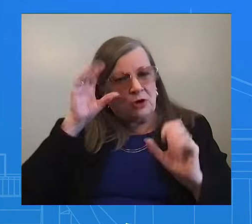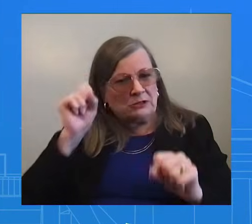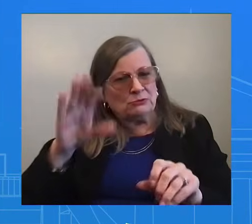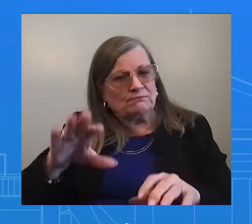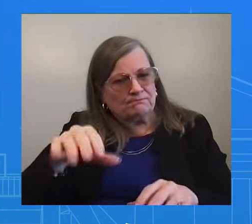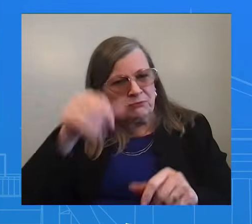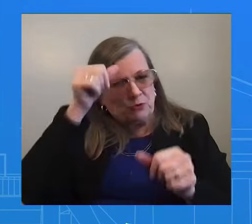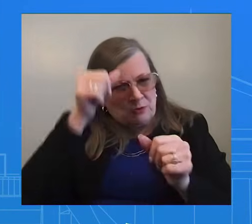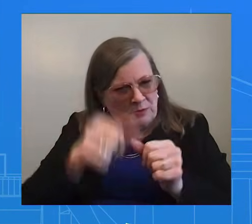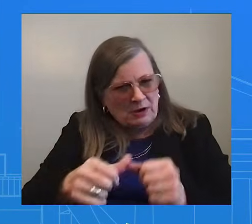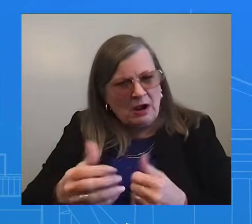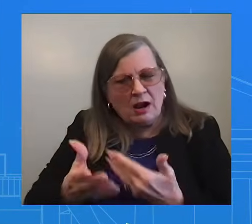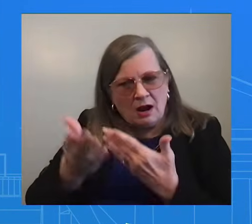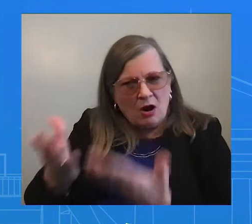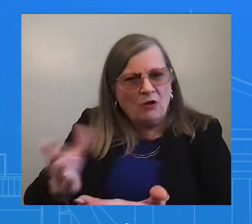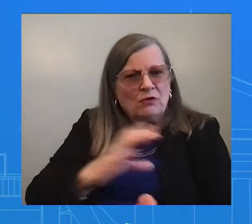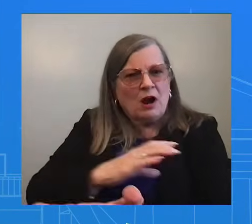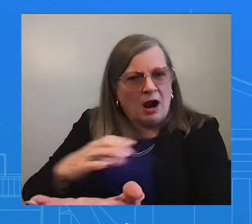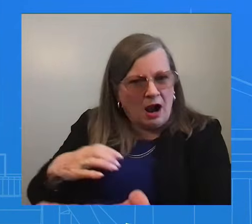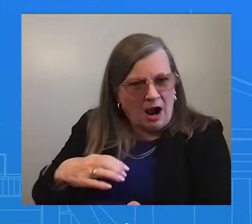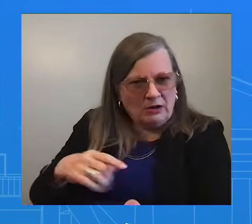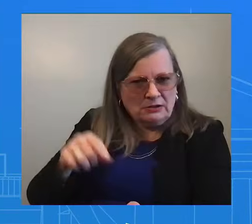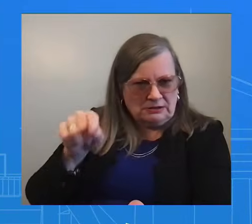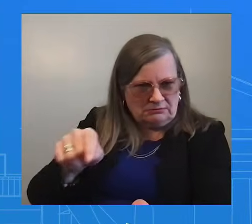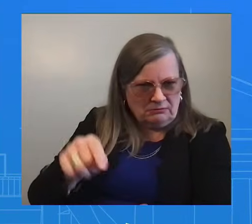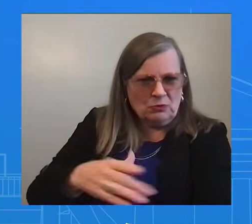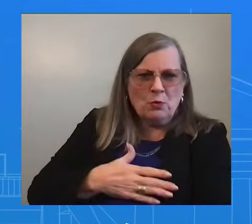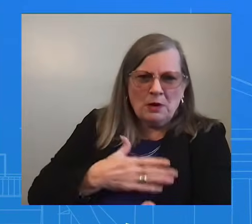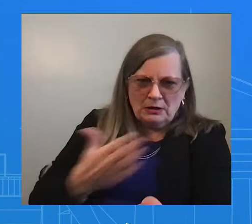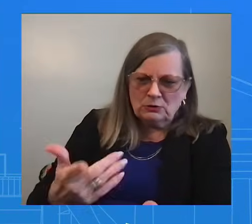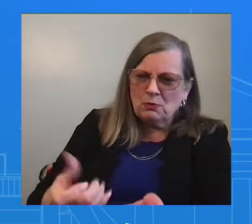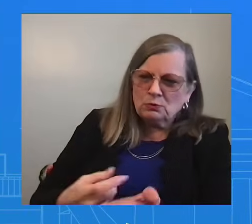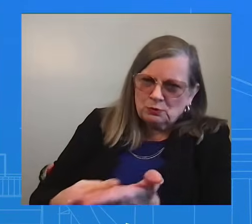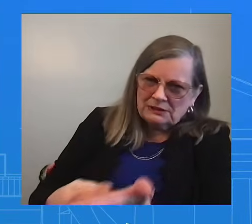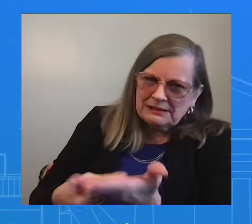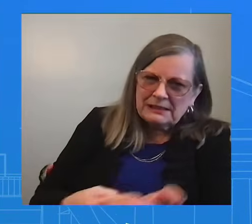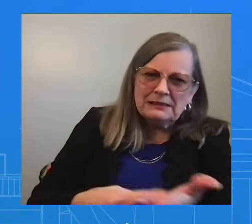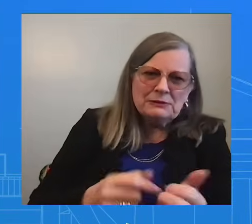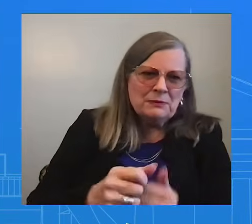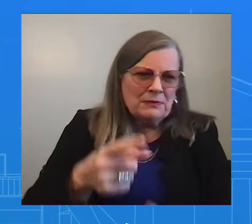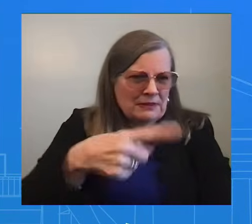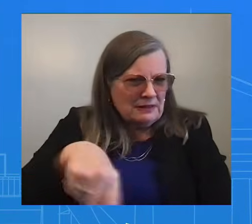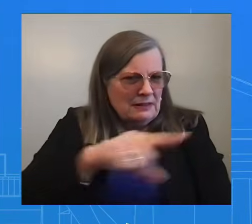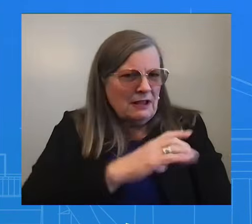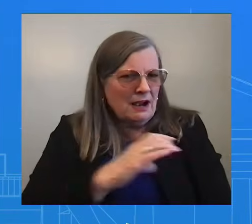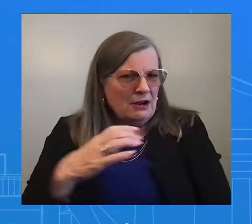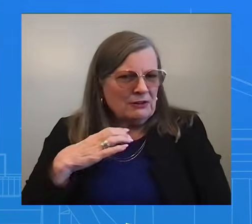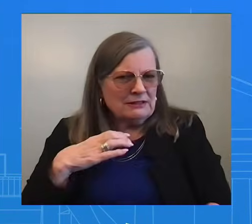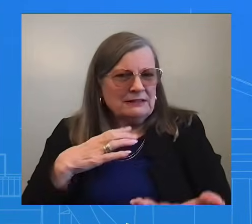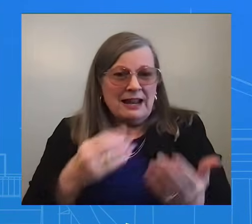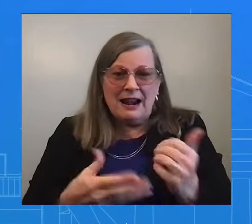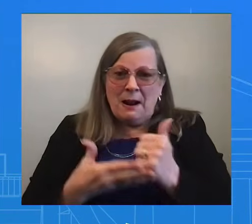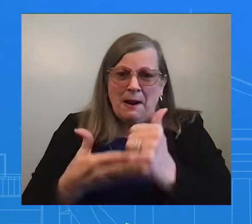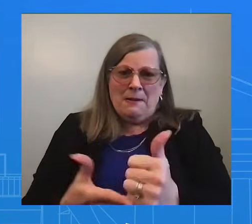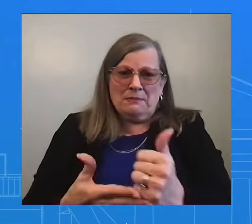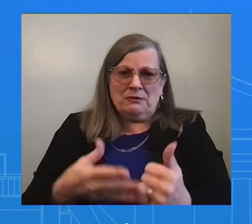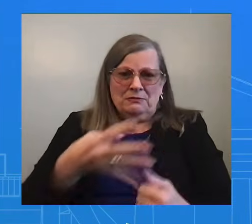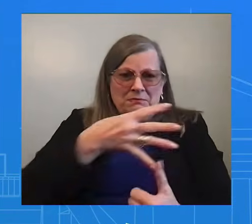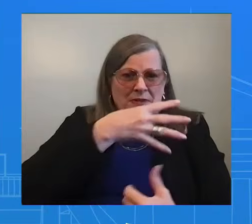he's willing to have a serious discussion with members of Congress about immigration policy. So, let's see where that goes. But he's taking the issue very, very seriously. Thanks, everybody.